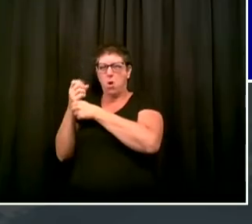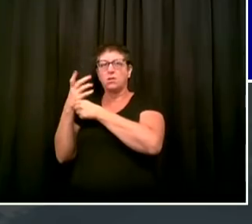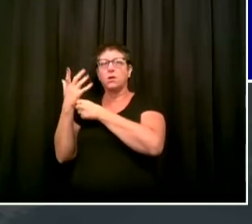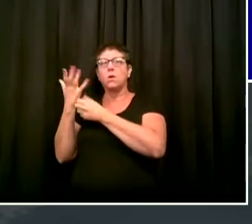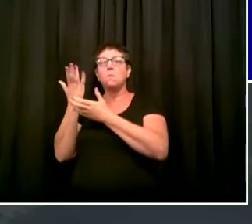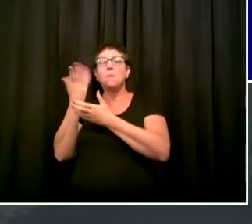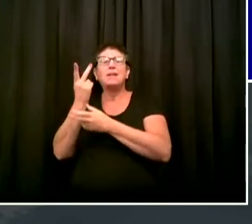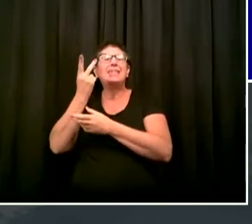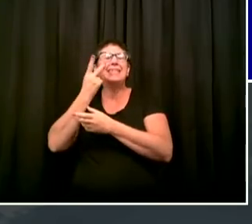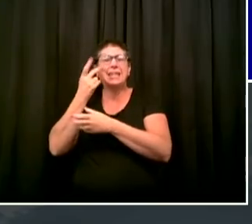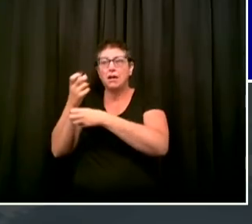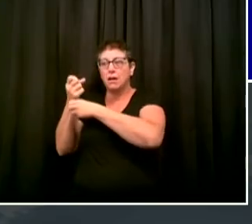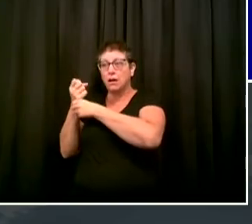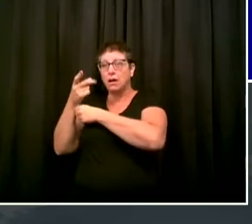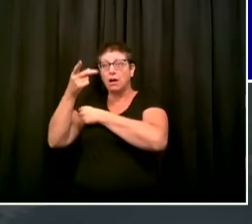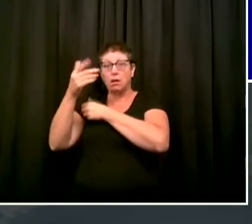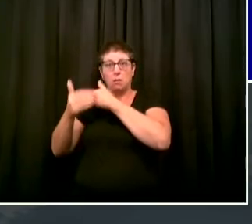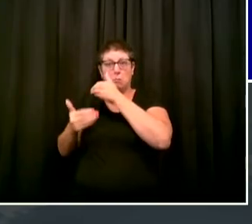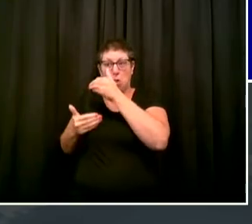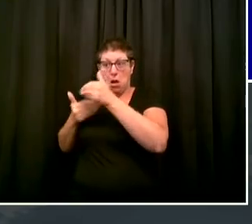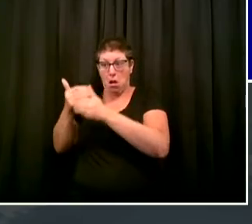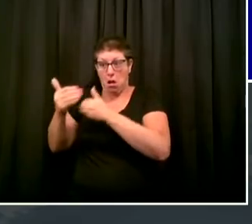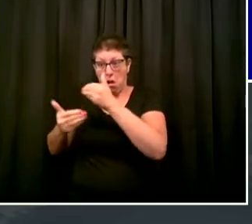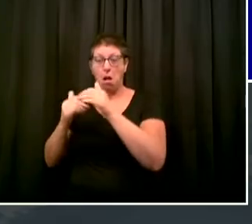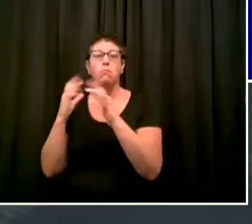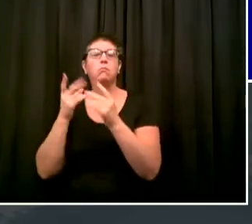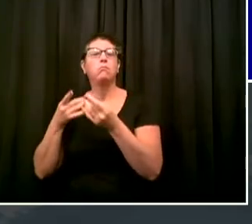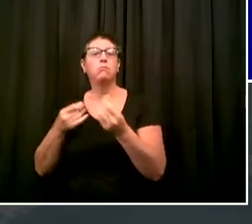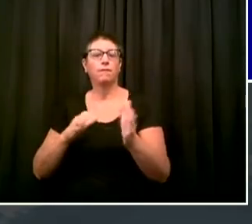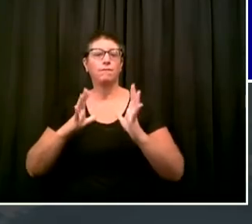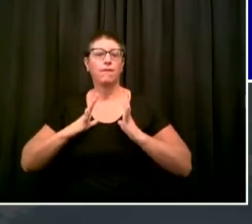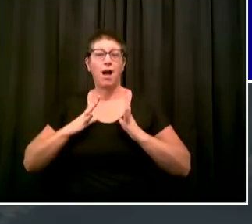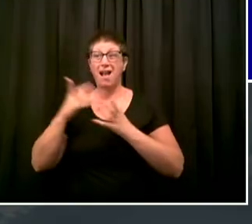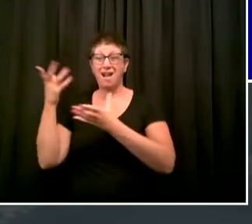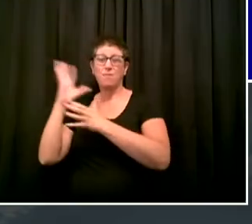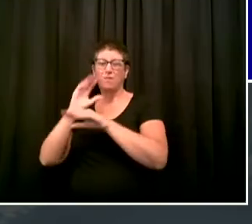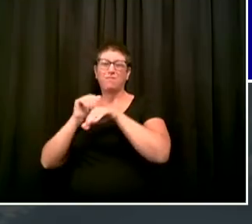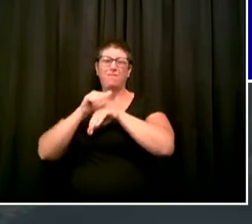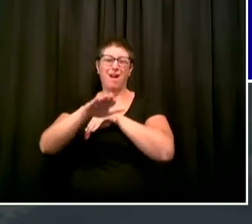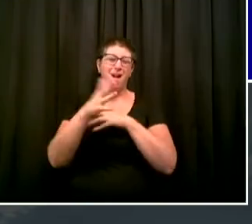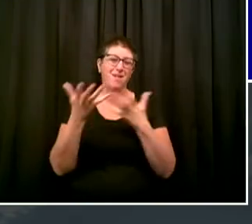THAT THIS PAUSE WILL LEAD TO MORE PROGRESS IN